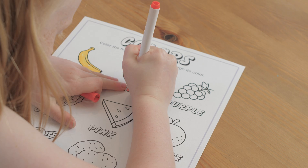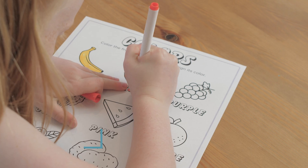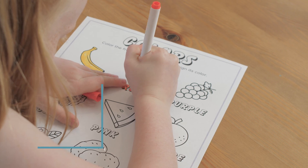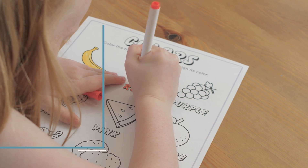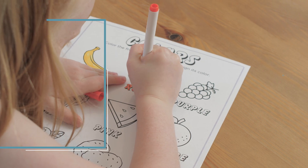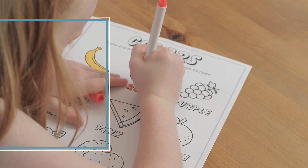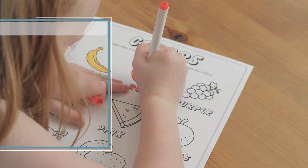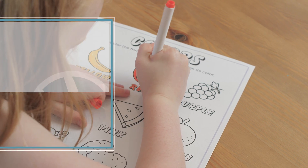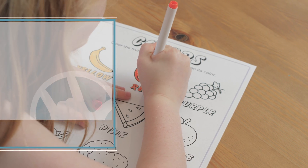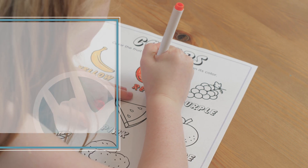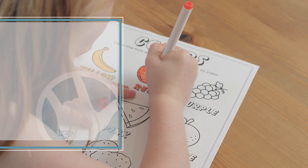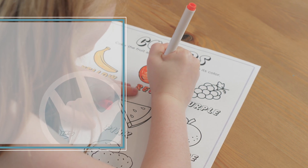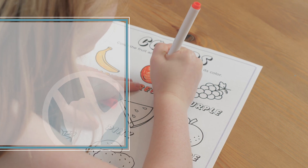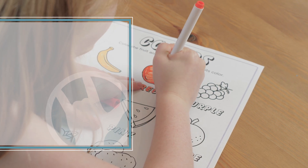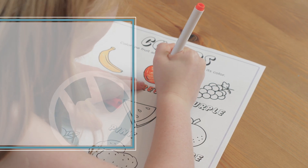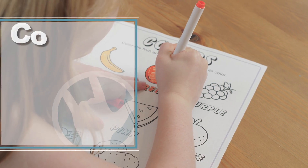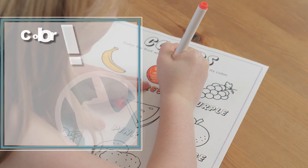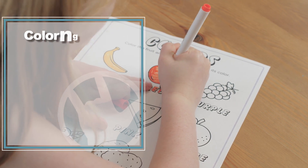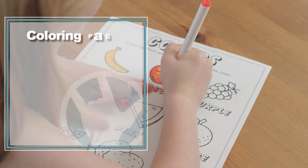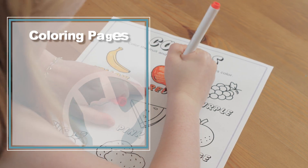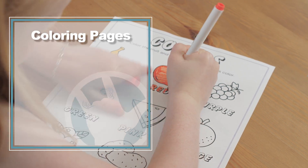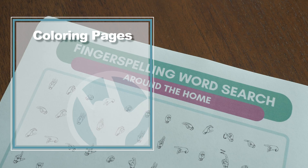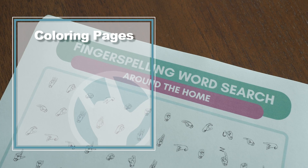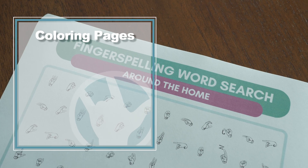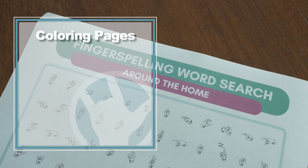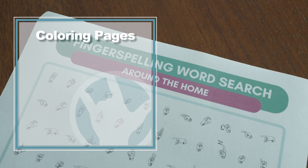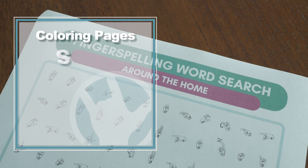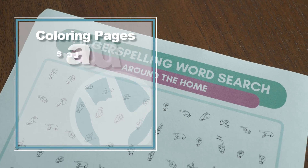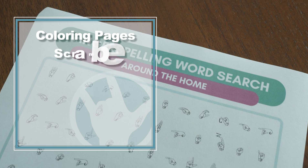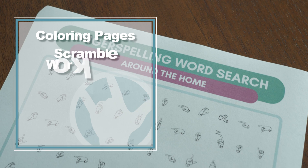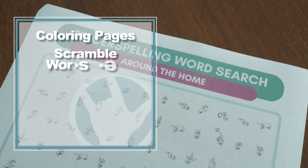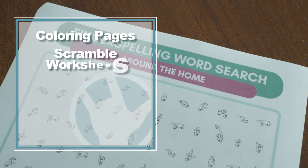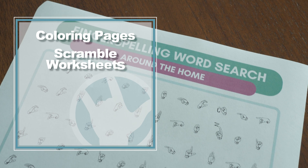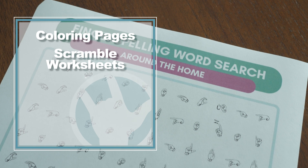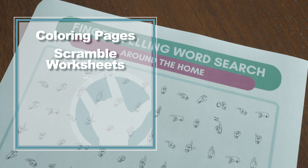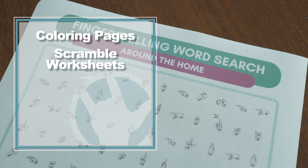The activities range from coloring pages to scramble worksheets